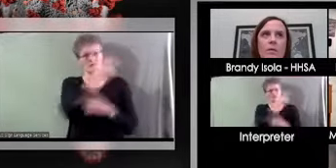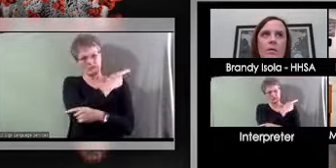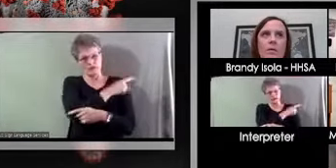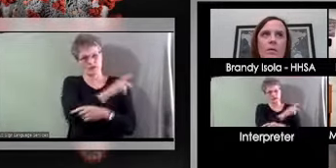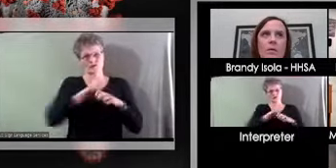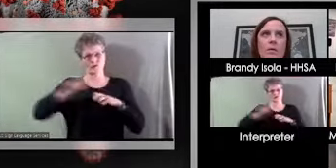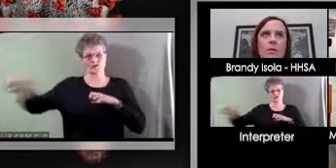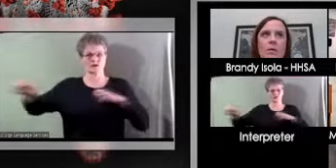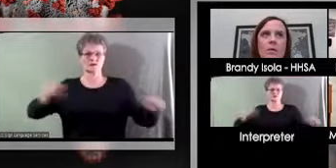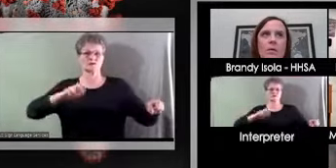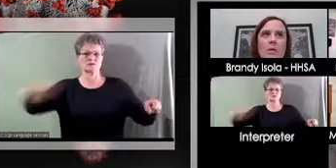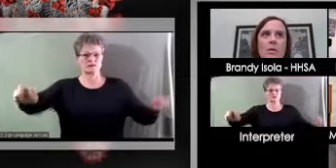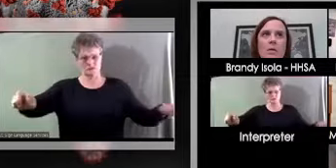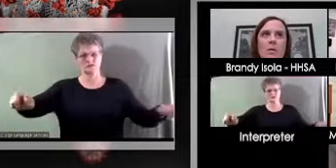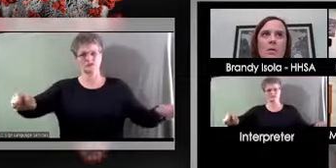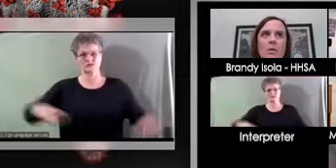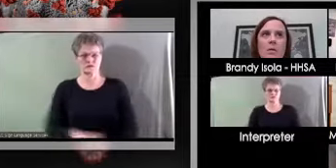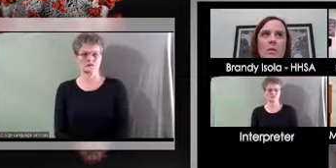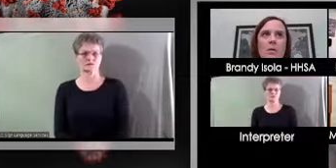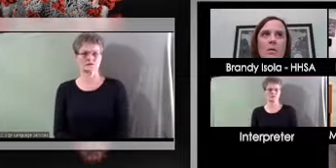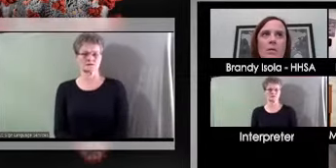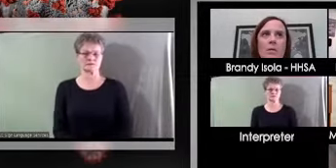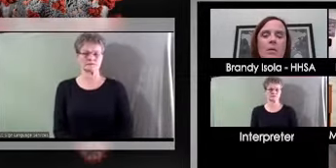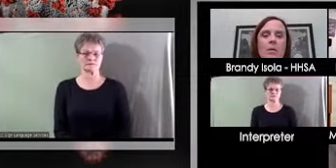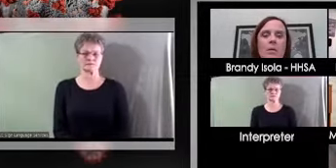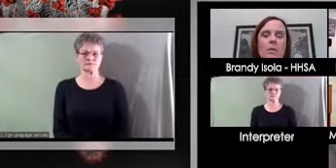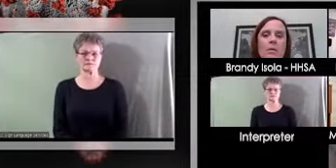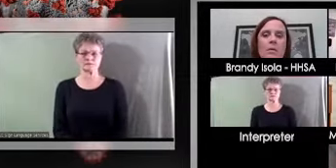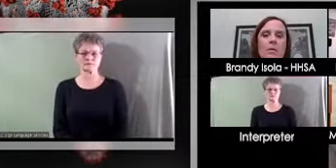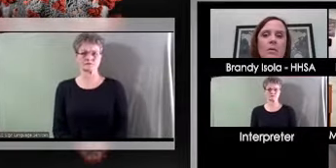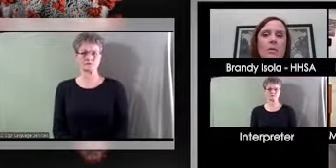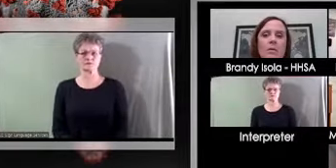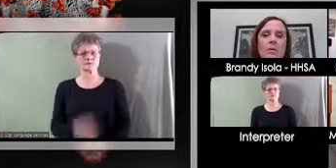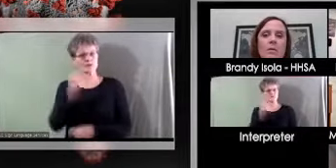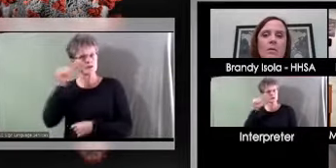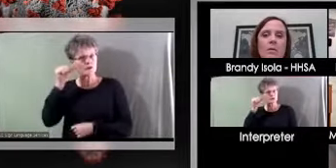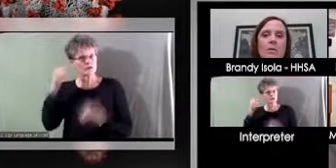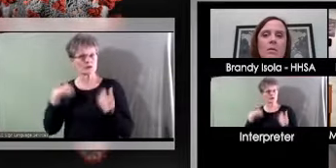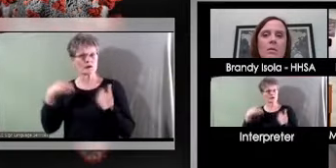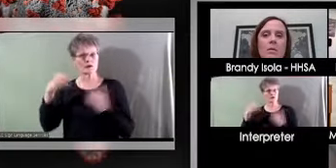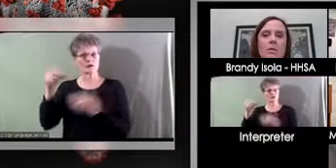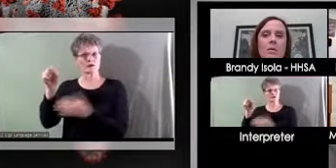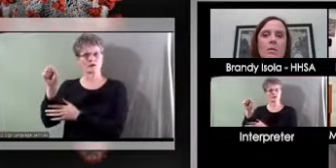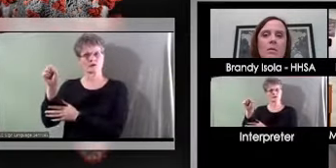were discussing yesterday at a surge planning meeting that potentially we could take back some of the patients